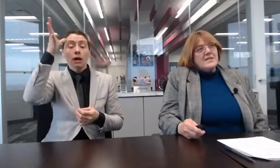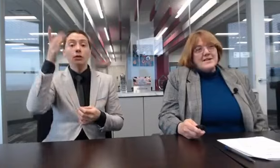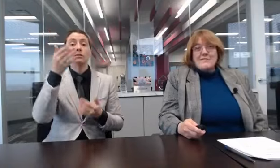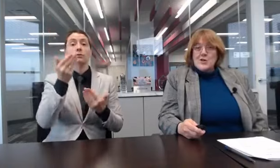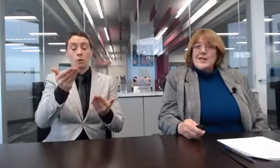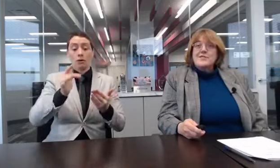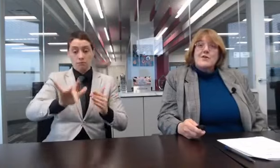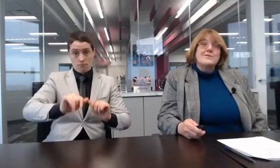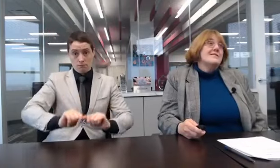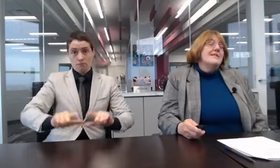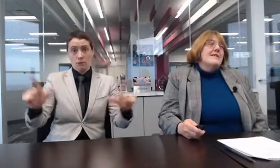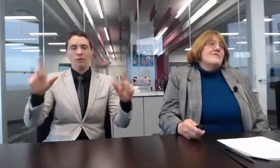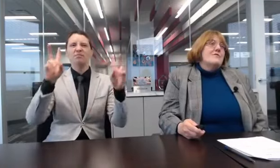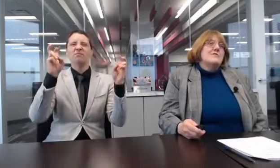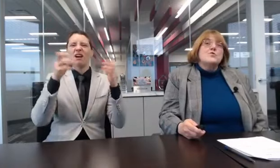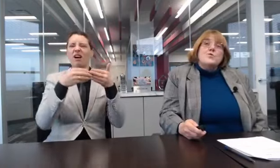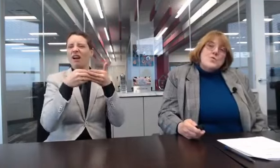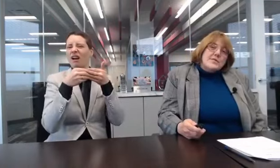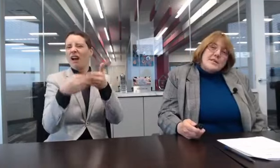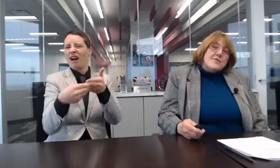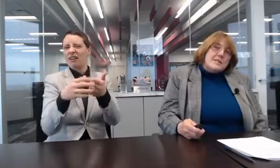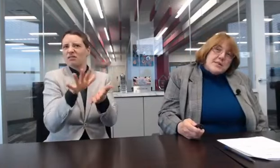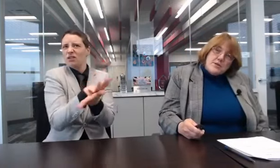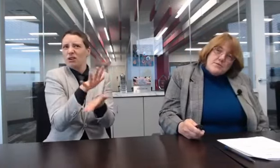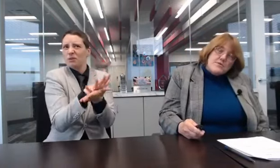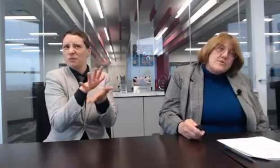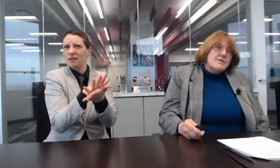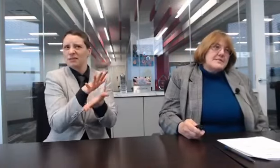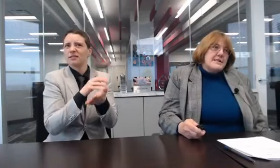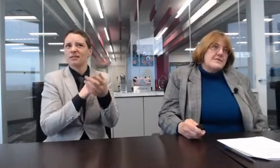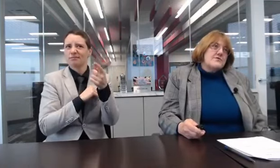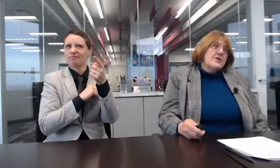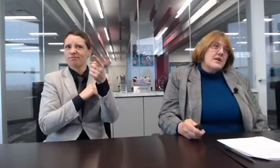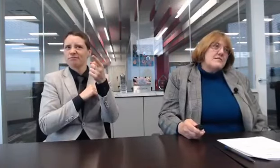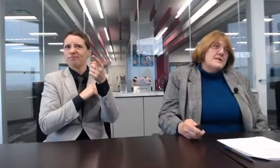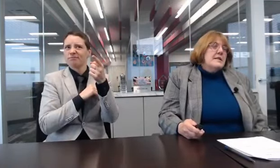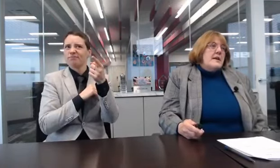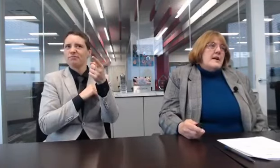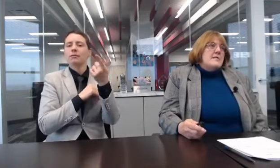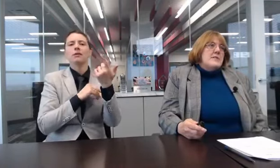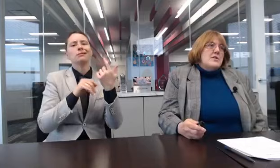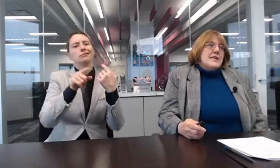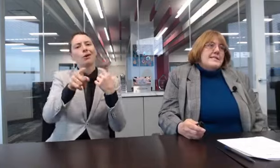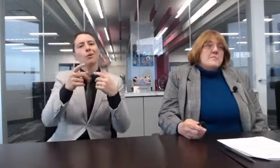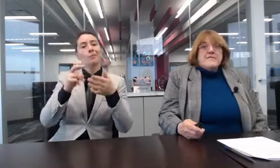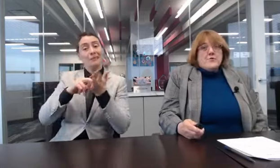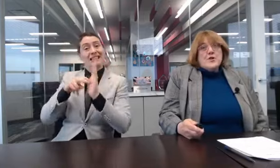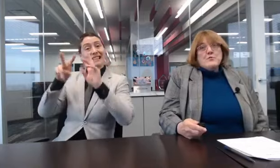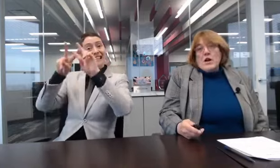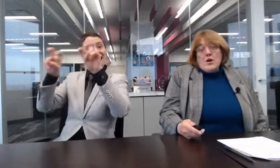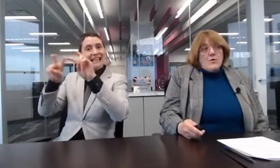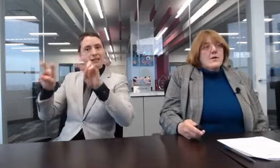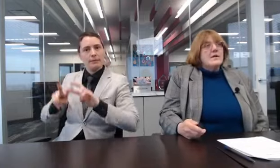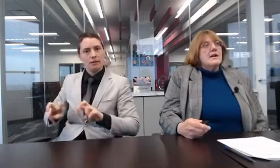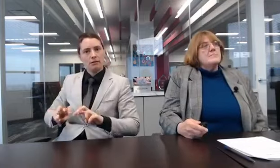Kind of look at those tools that are gonna be used to assess your child. Look at them before you go.